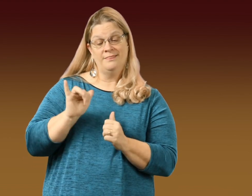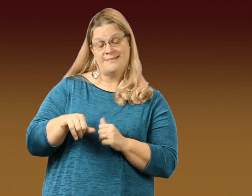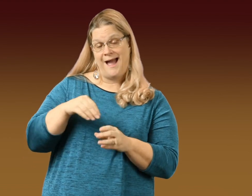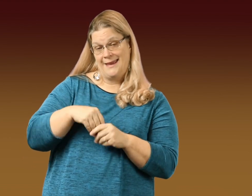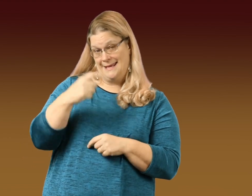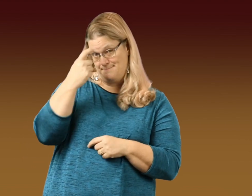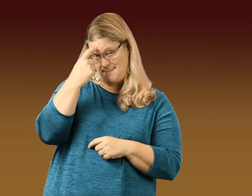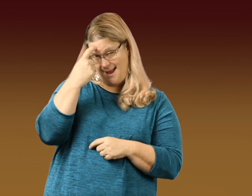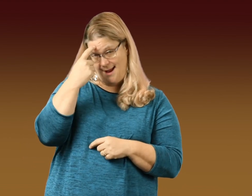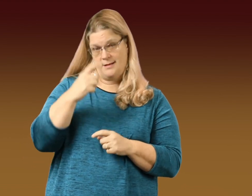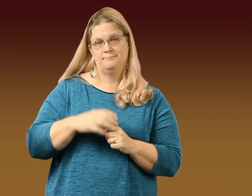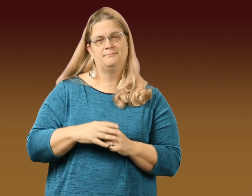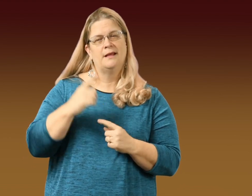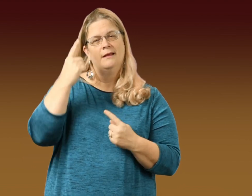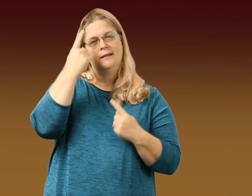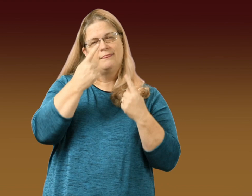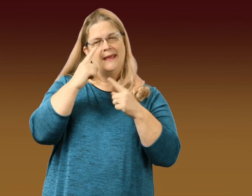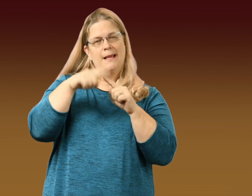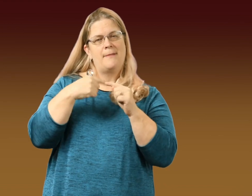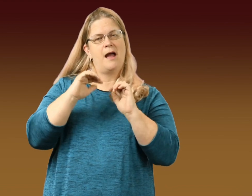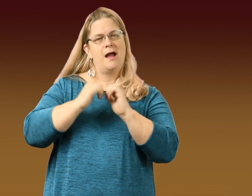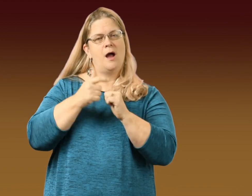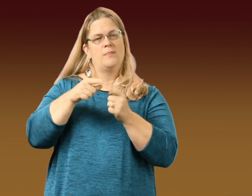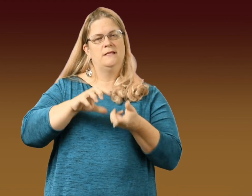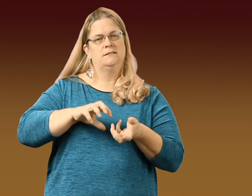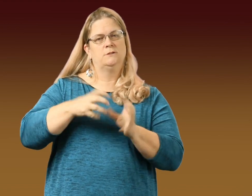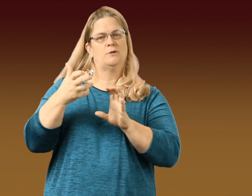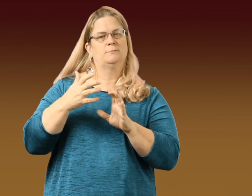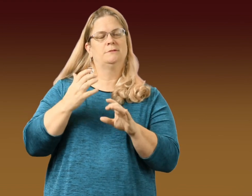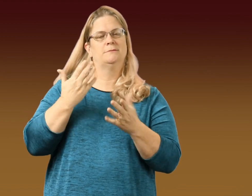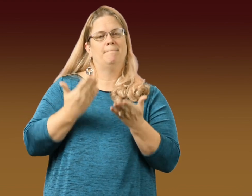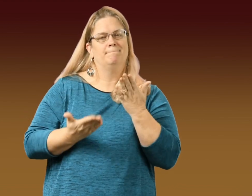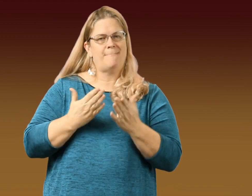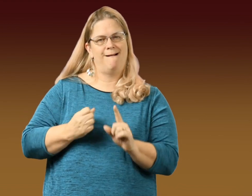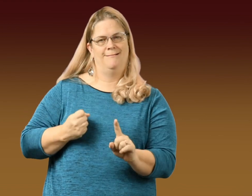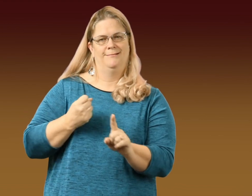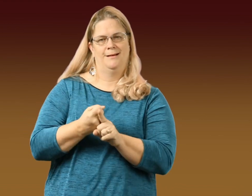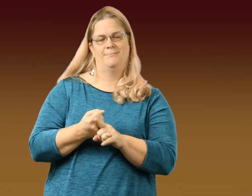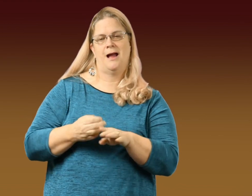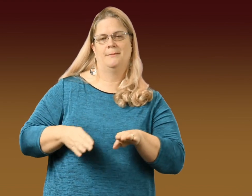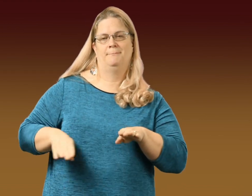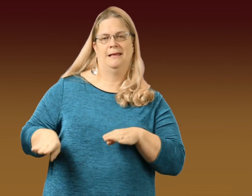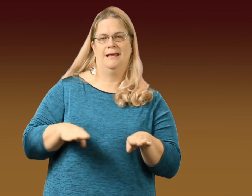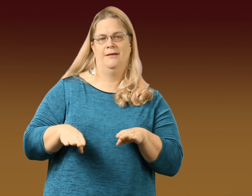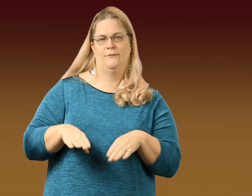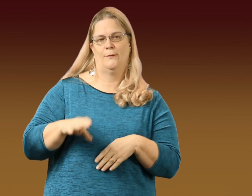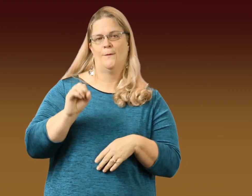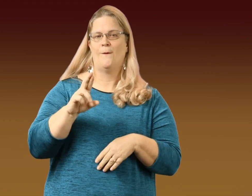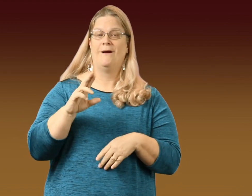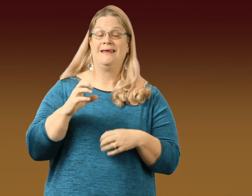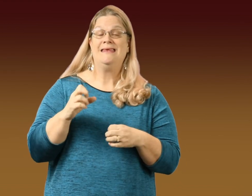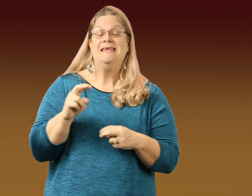With that in mind, think about how these disruptions might impact behavior,